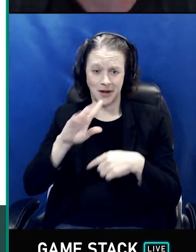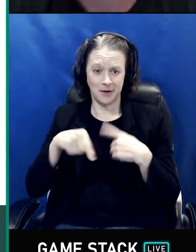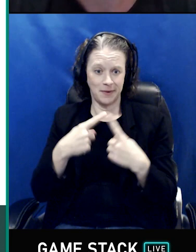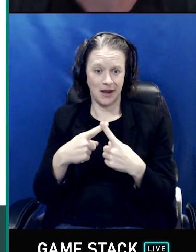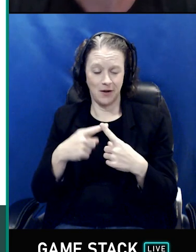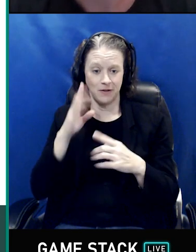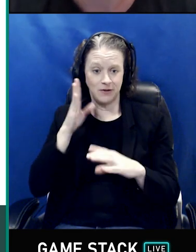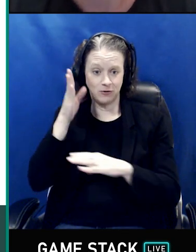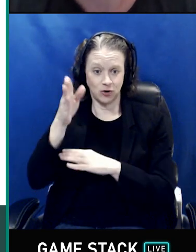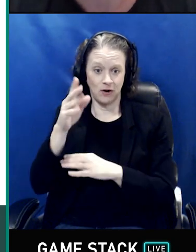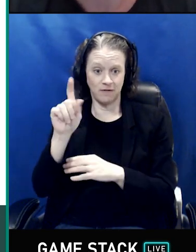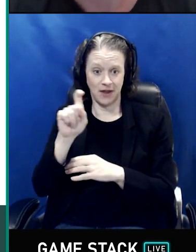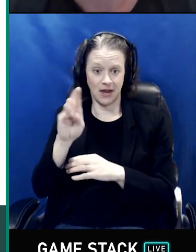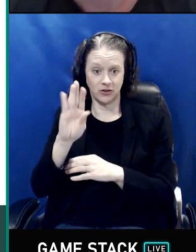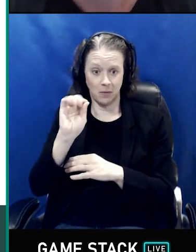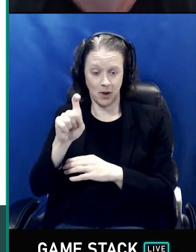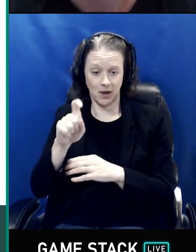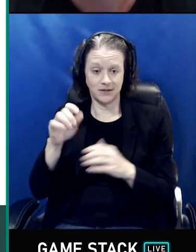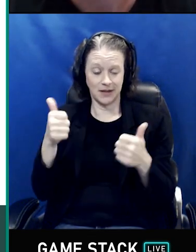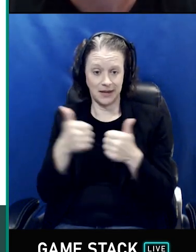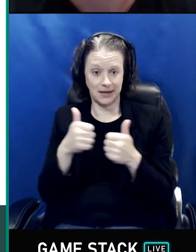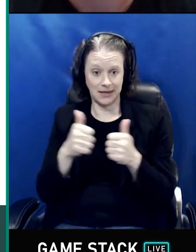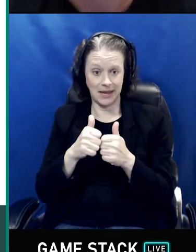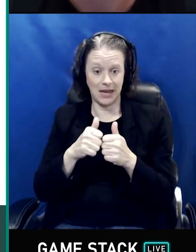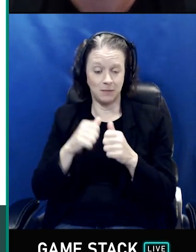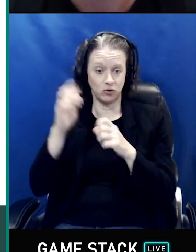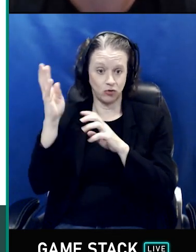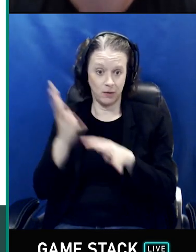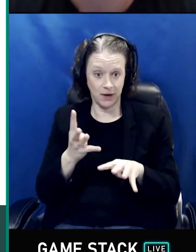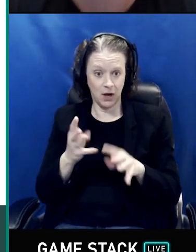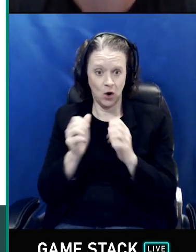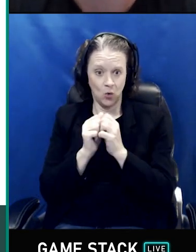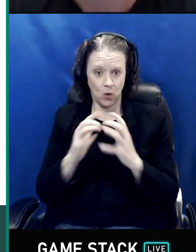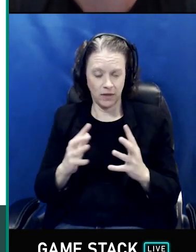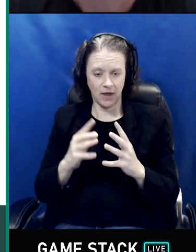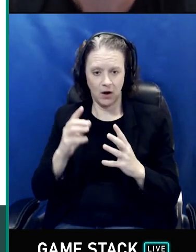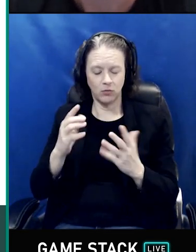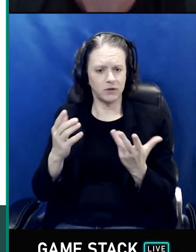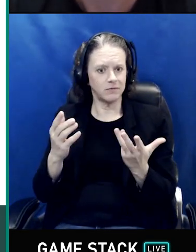Streaming without acknowledging the foundational aspects of cloud streaming.